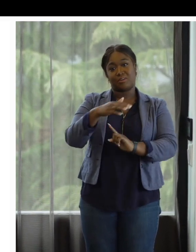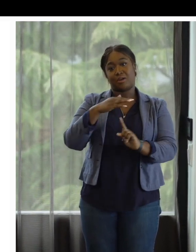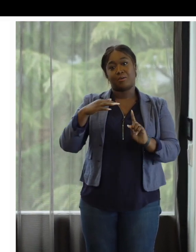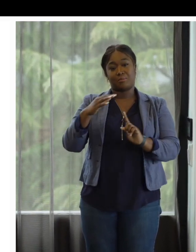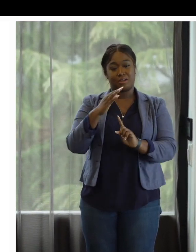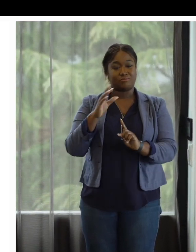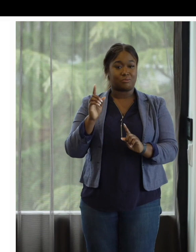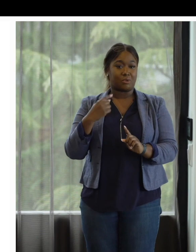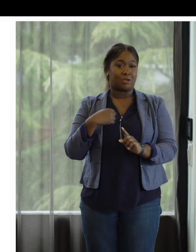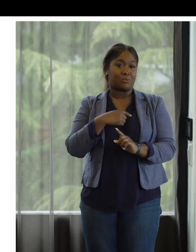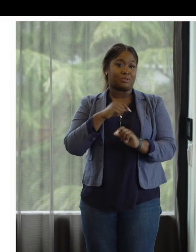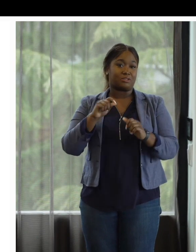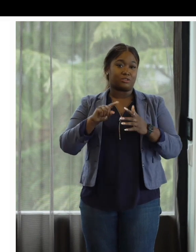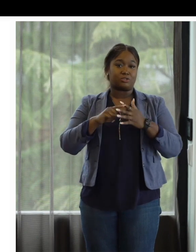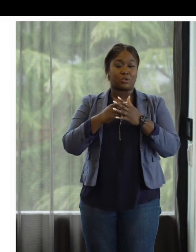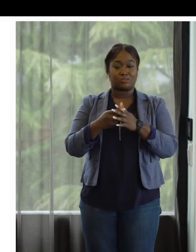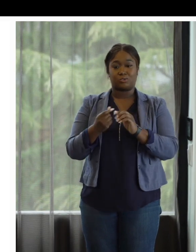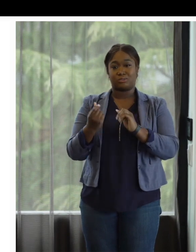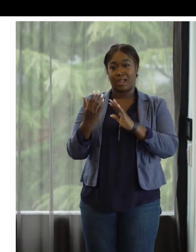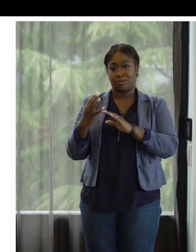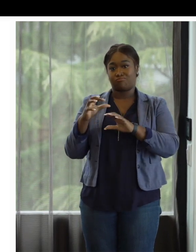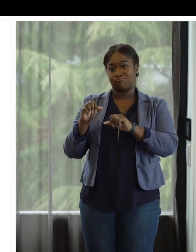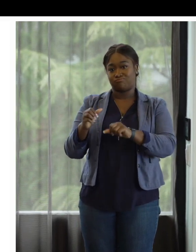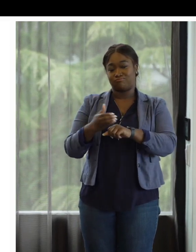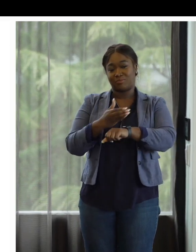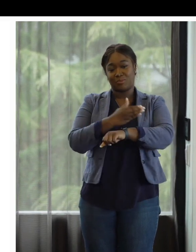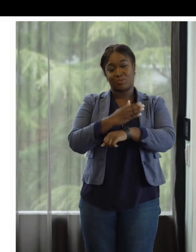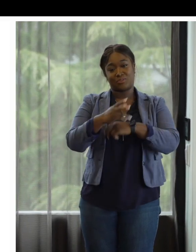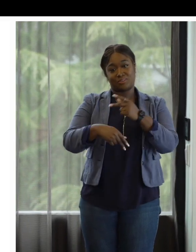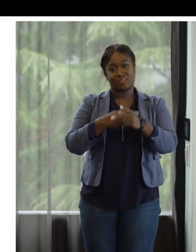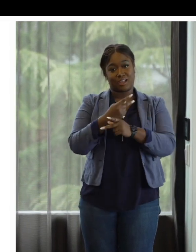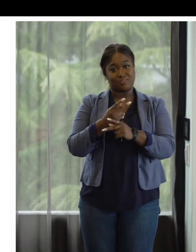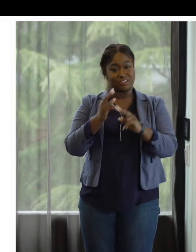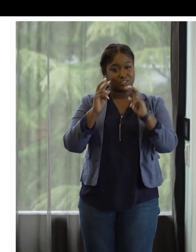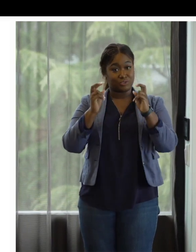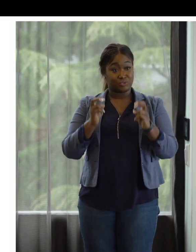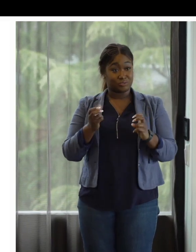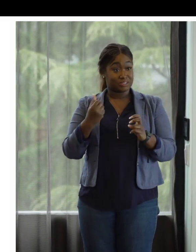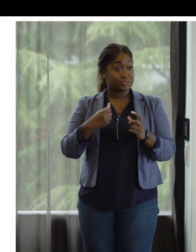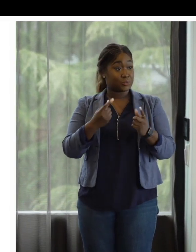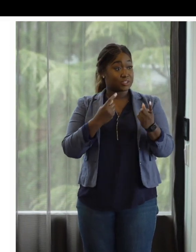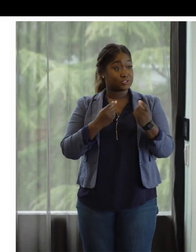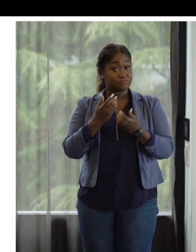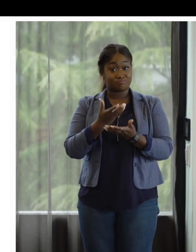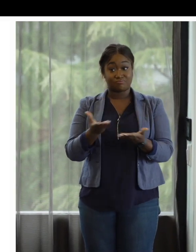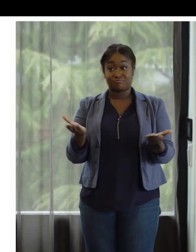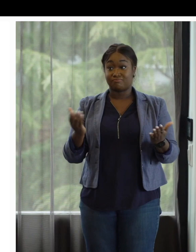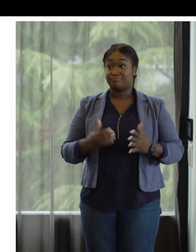start to tackle these kinds of issue. Any questions? .